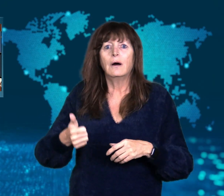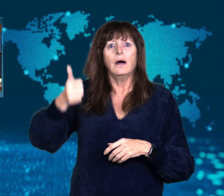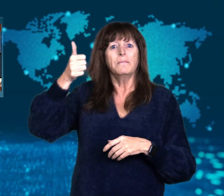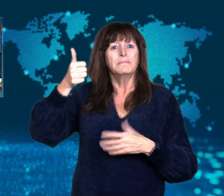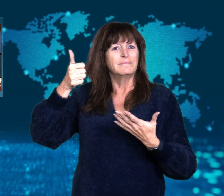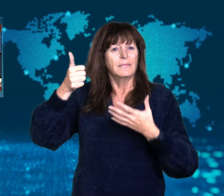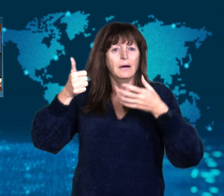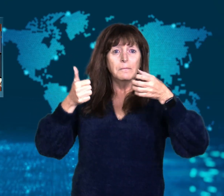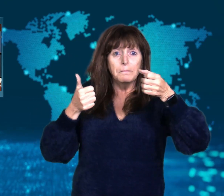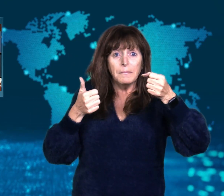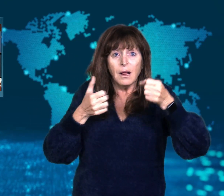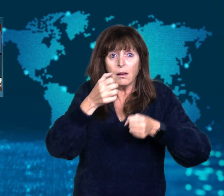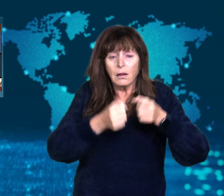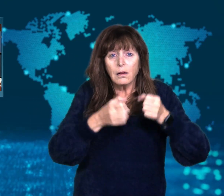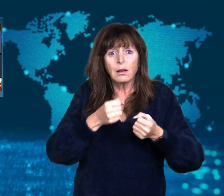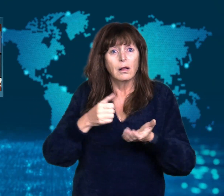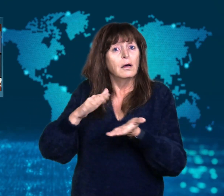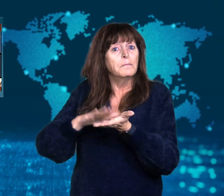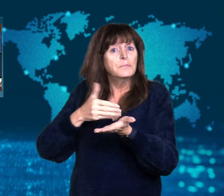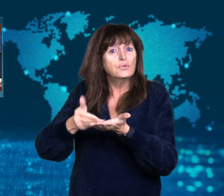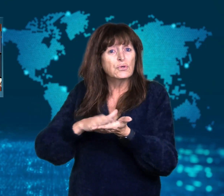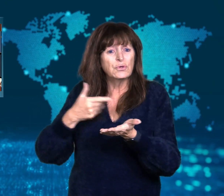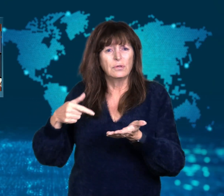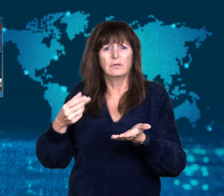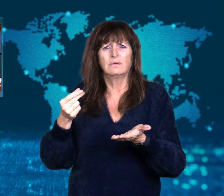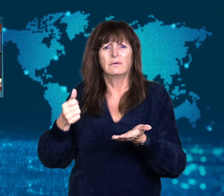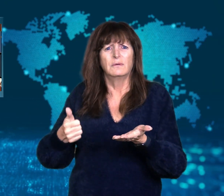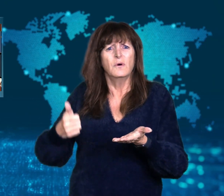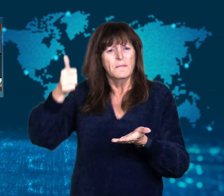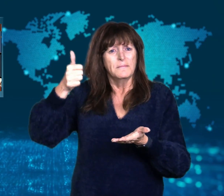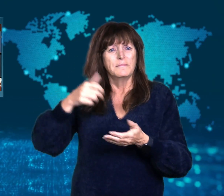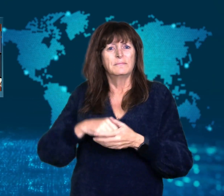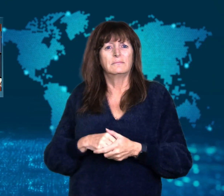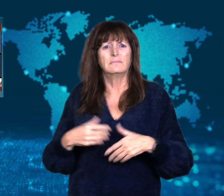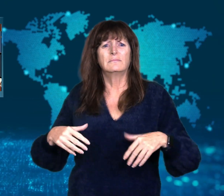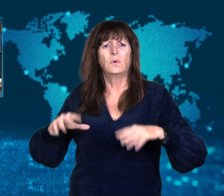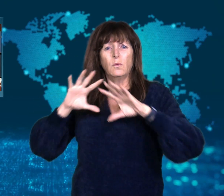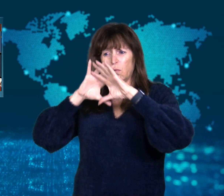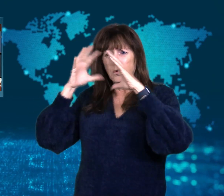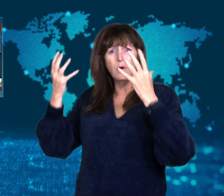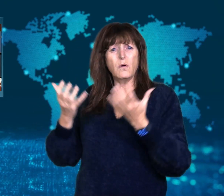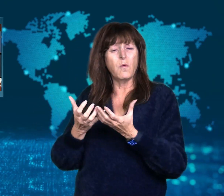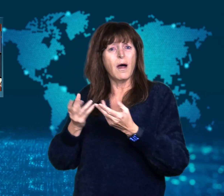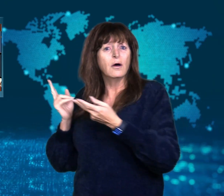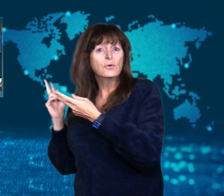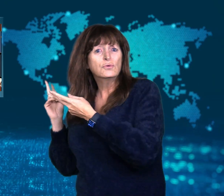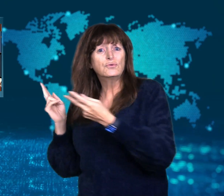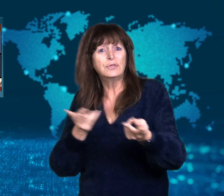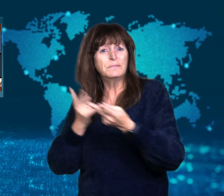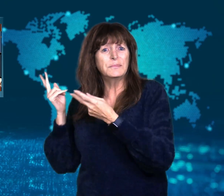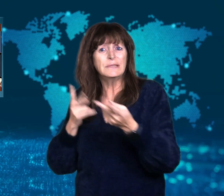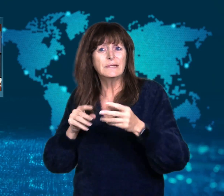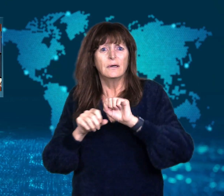There is a worldwide shipping and distribution backlog due to a